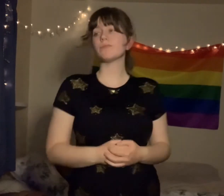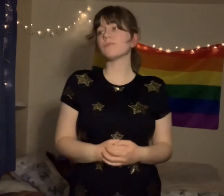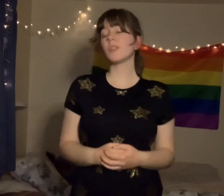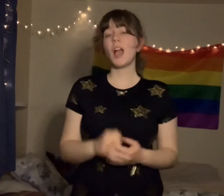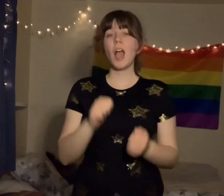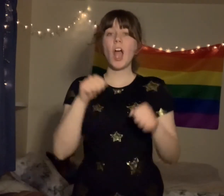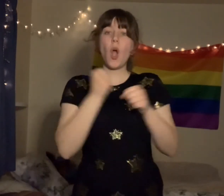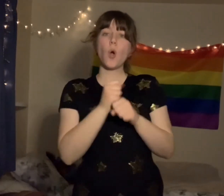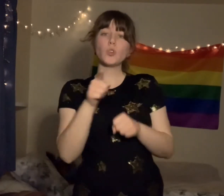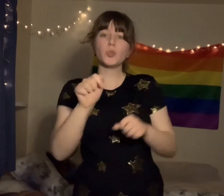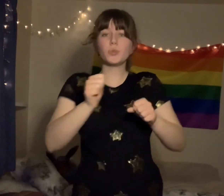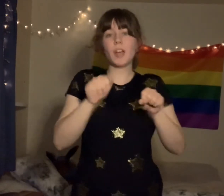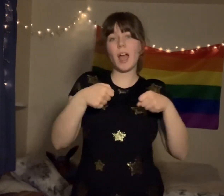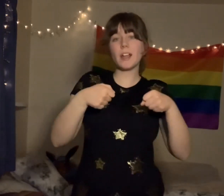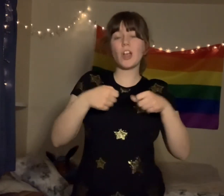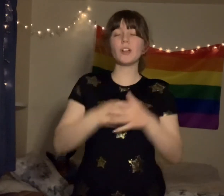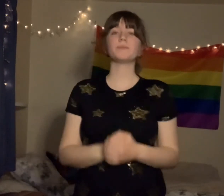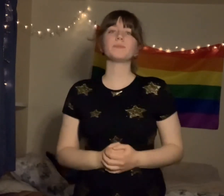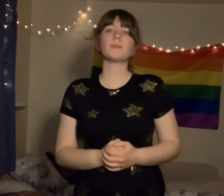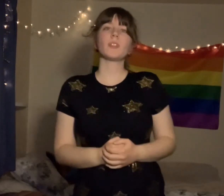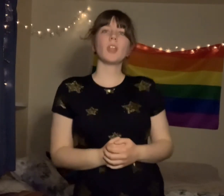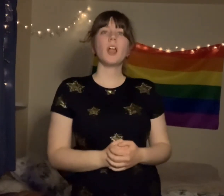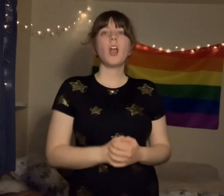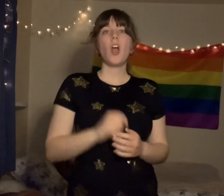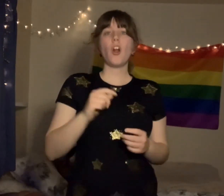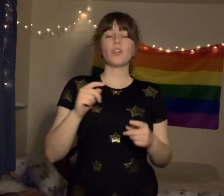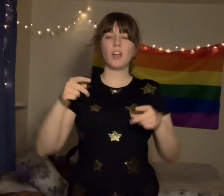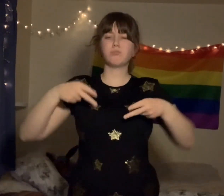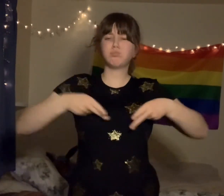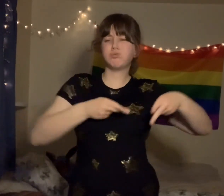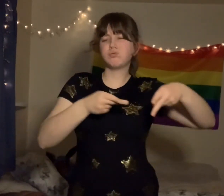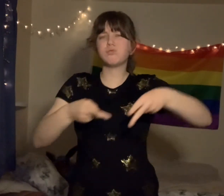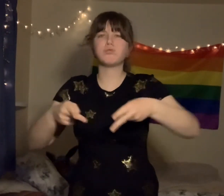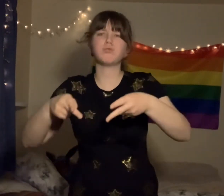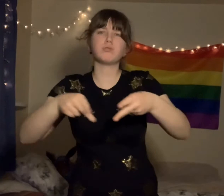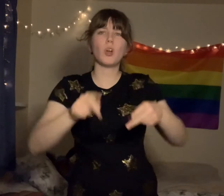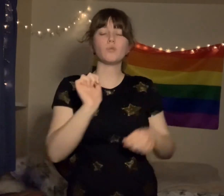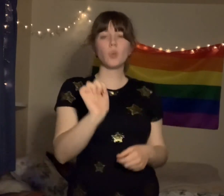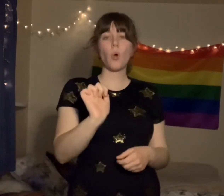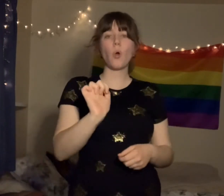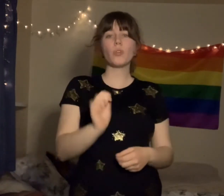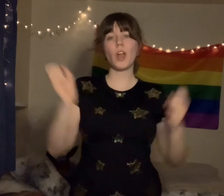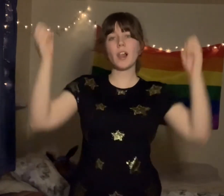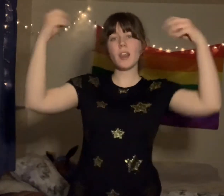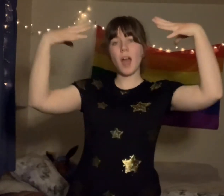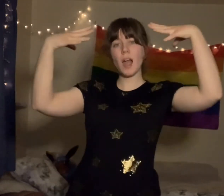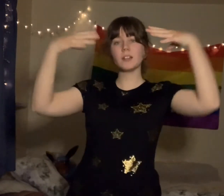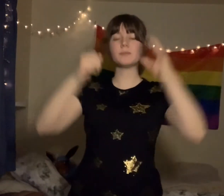I can hold you tighter On that long road oh you're the light